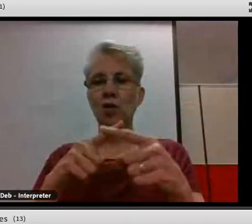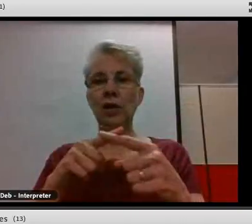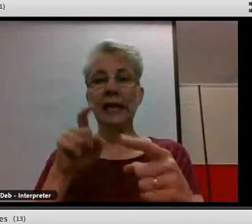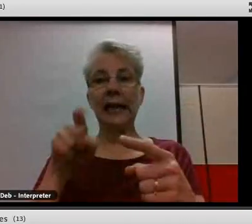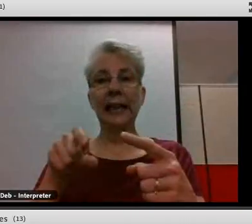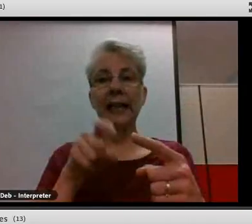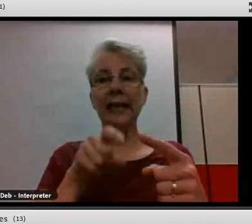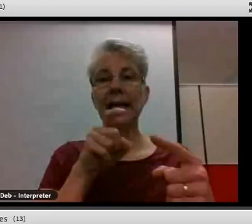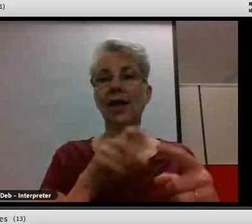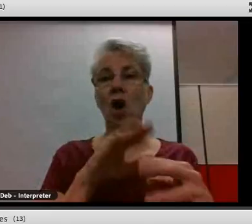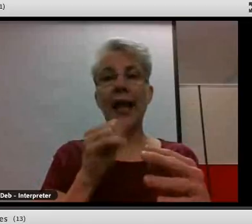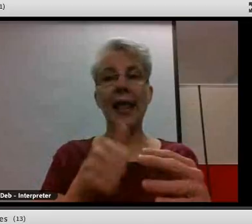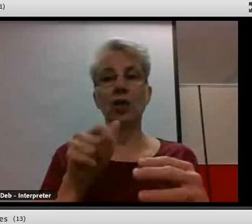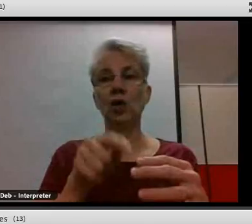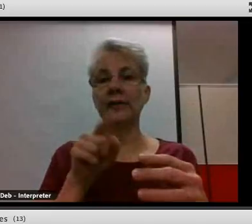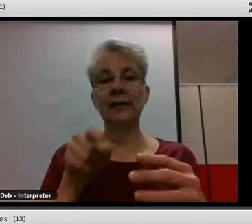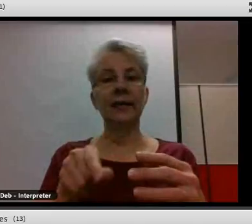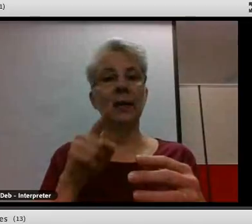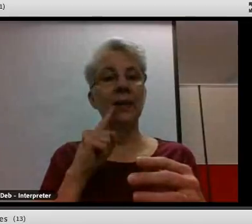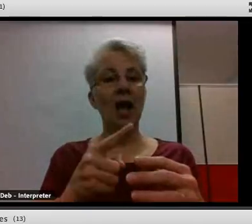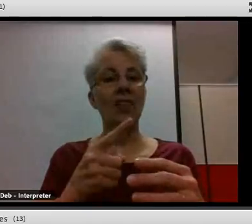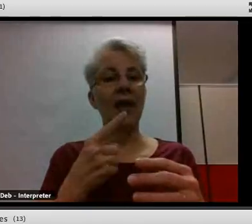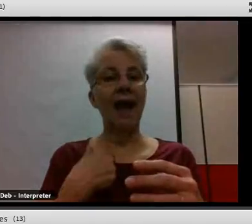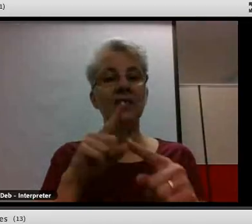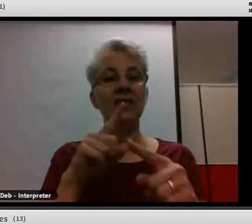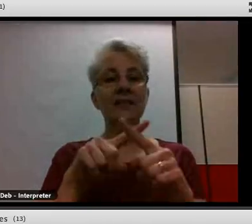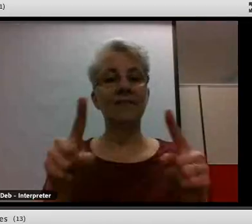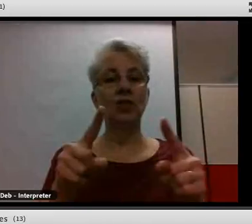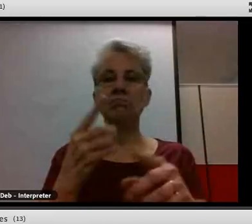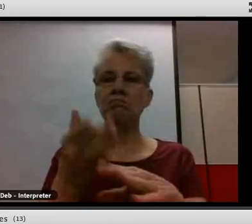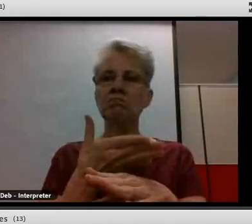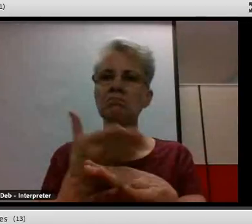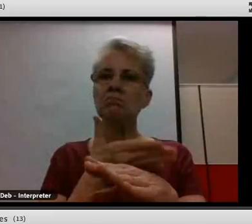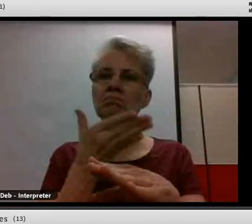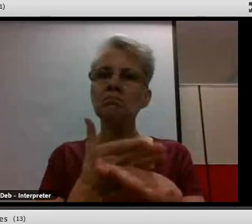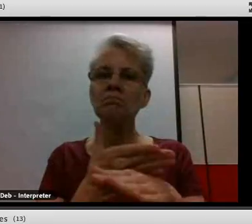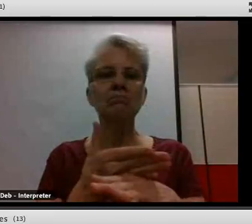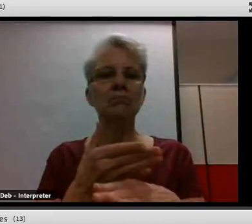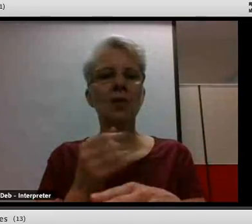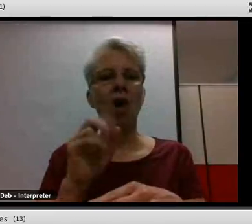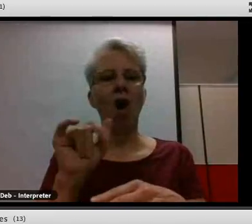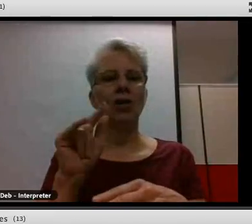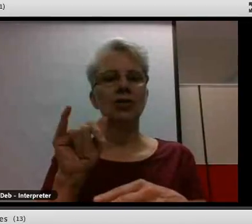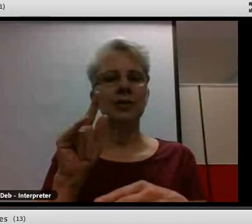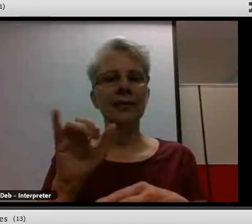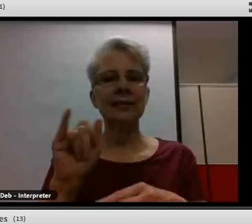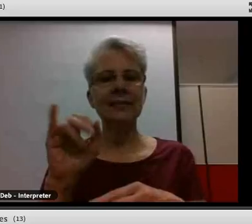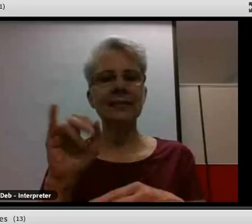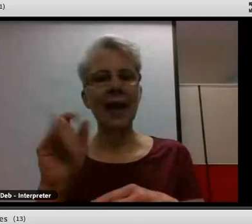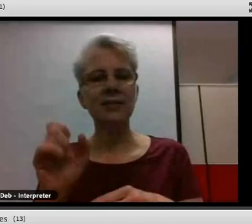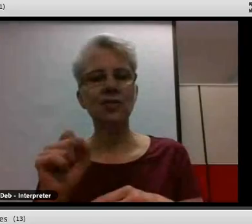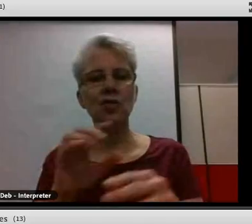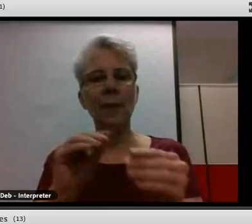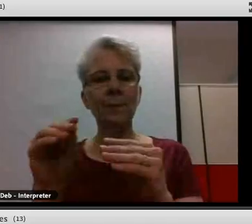so that means like screen readers and things like that. And this guy here is the guy who invented the World Wide Web.